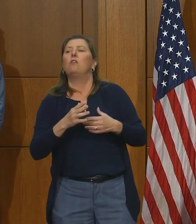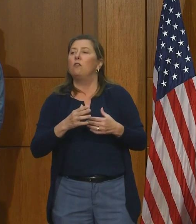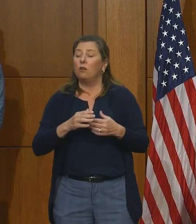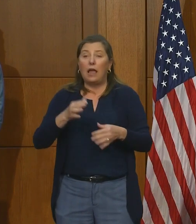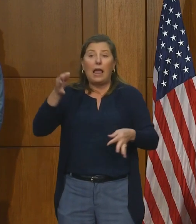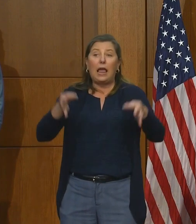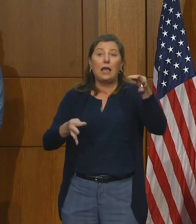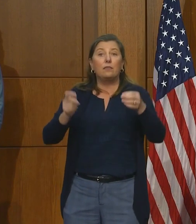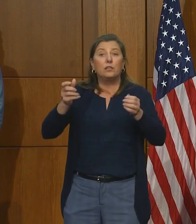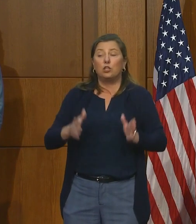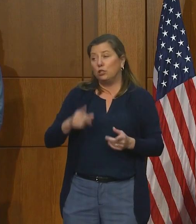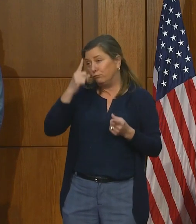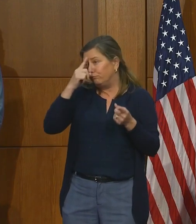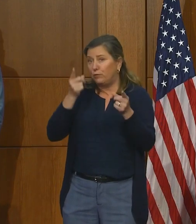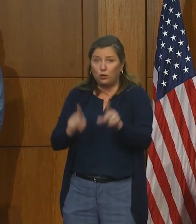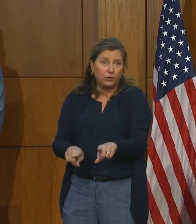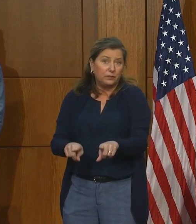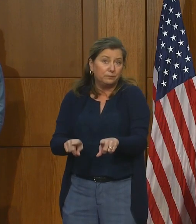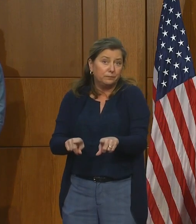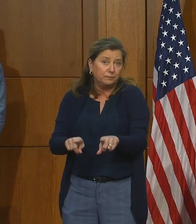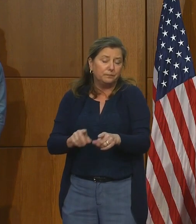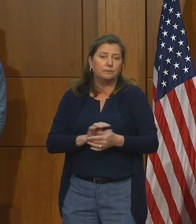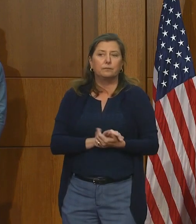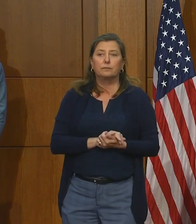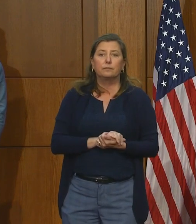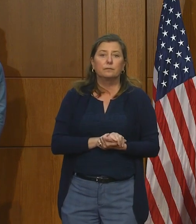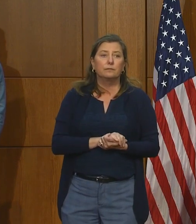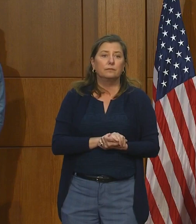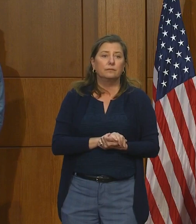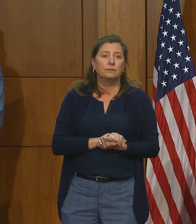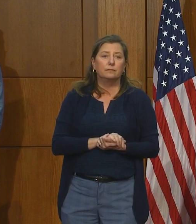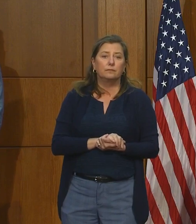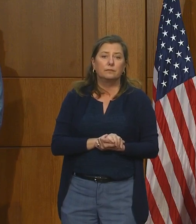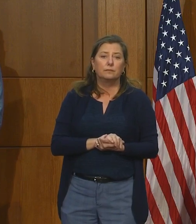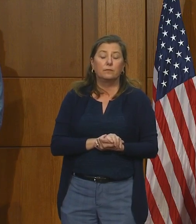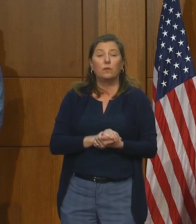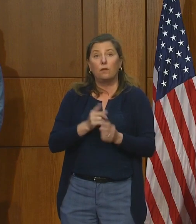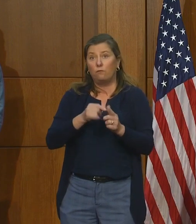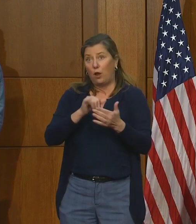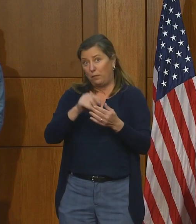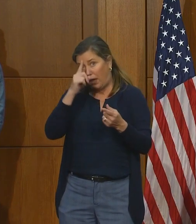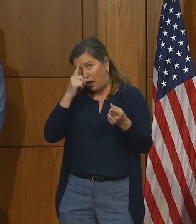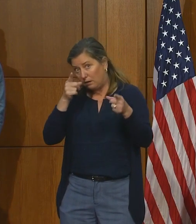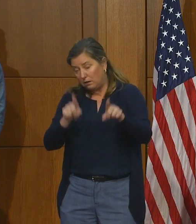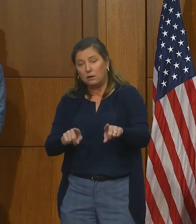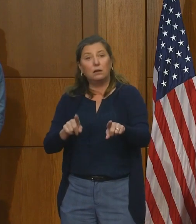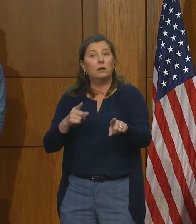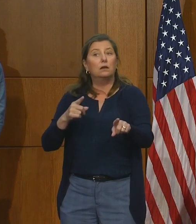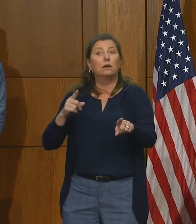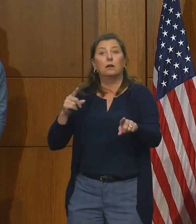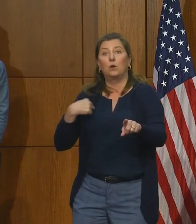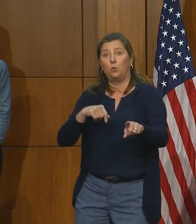CDC GUIDELINES. AND THE COURT AGREED- AND FRANKLY THE ONLY-